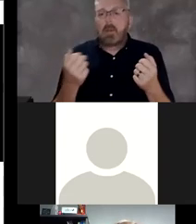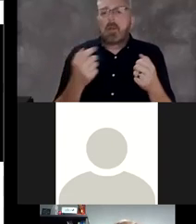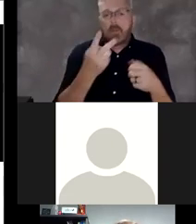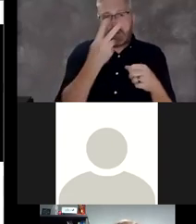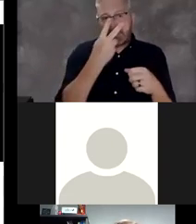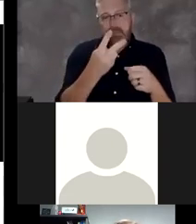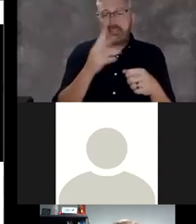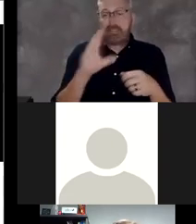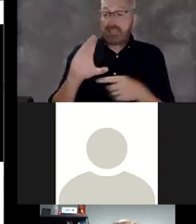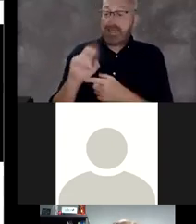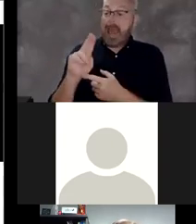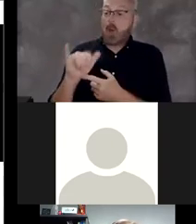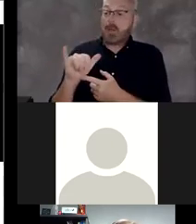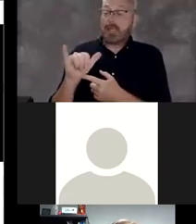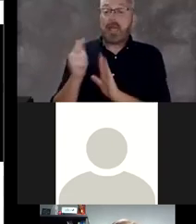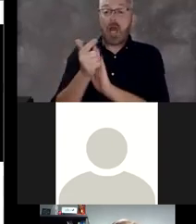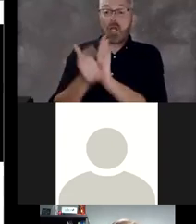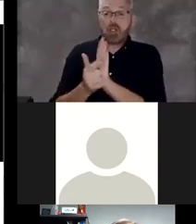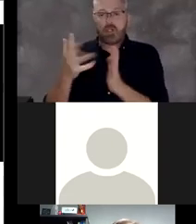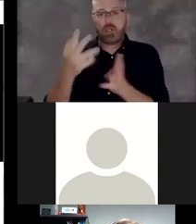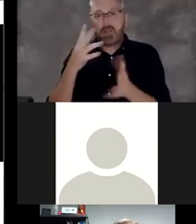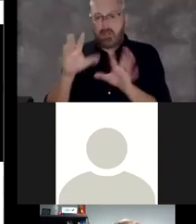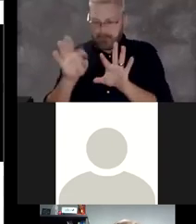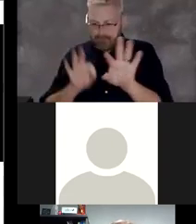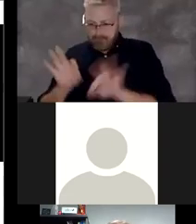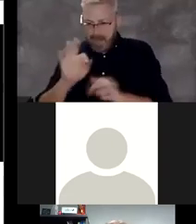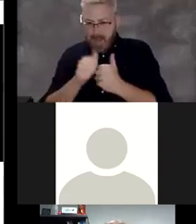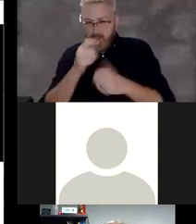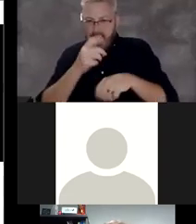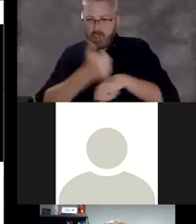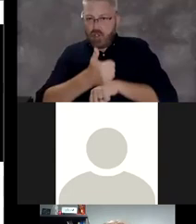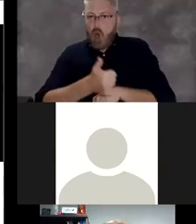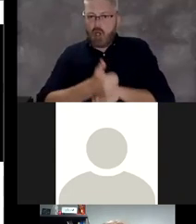ATTORNEY, HOW THEY CHARGED THAT. THEY HAVE STACKED UP THE CHARGES